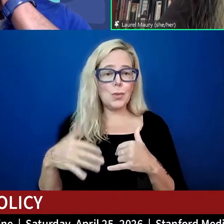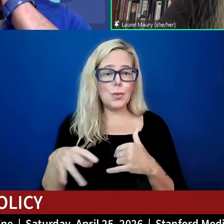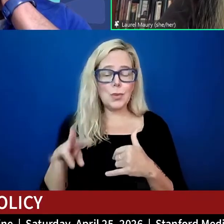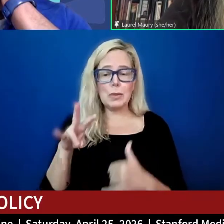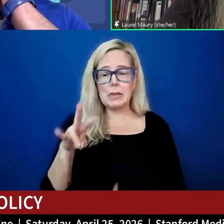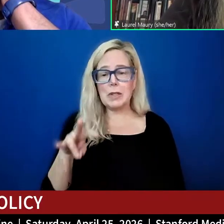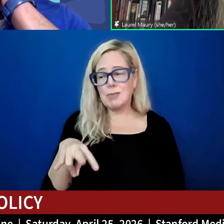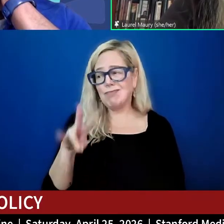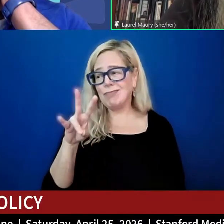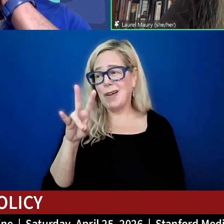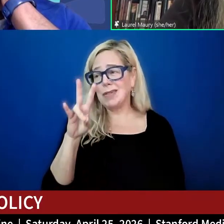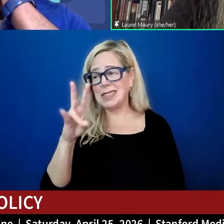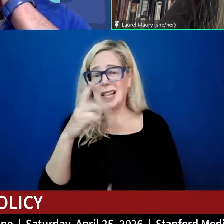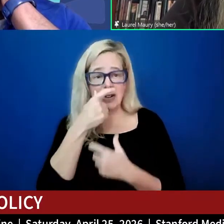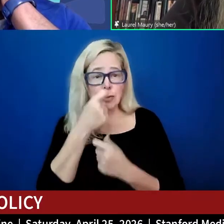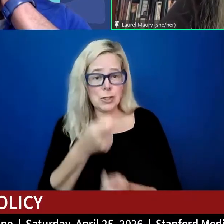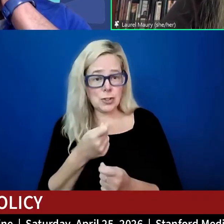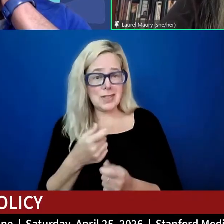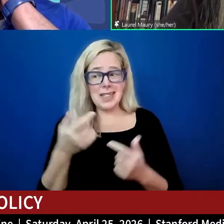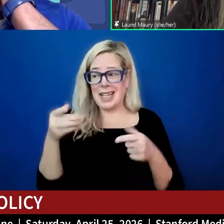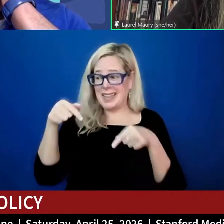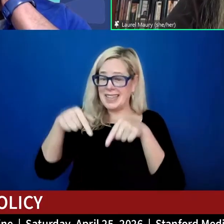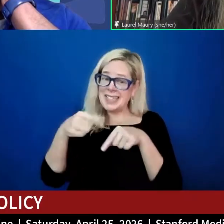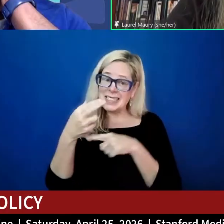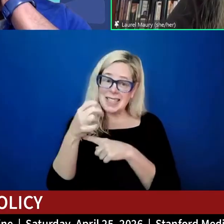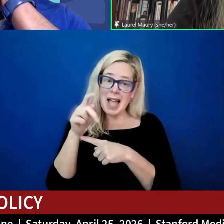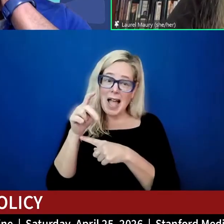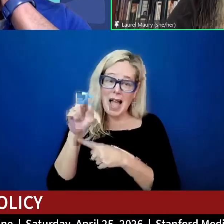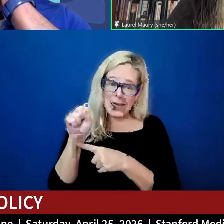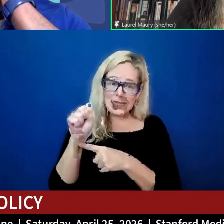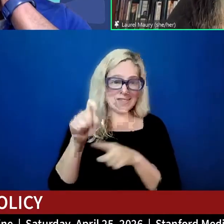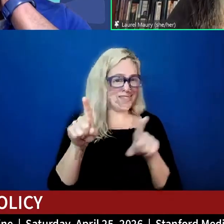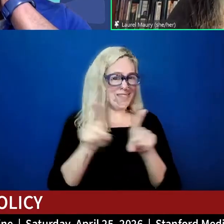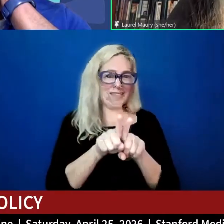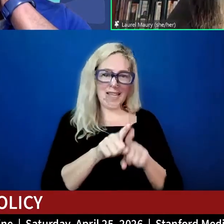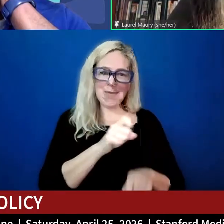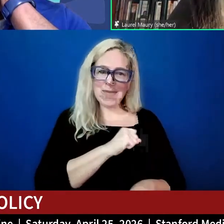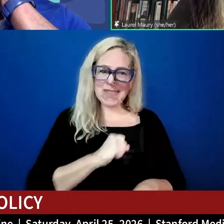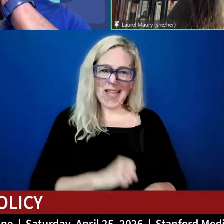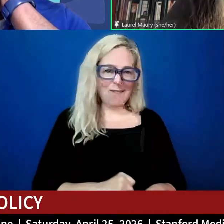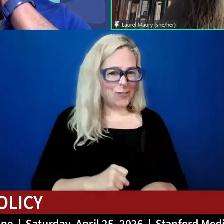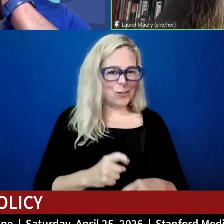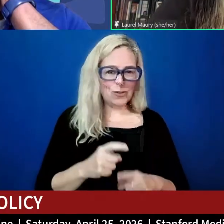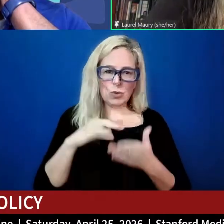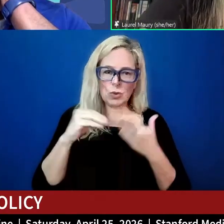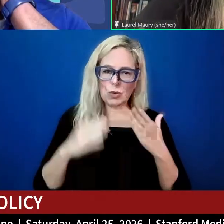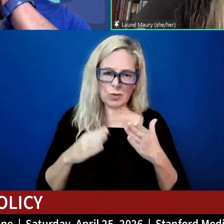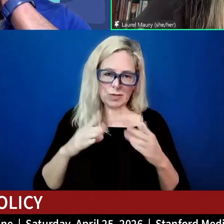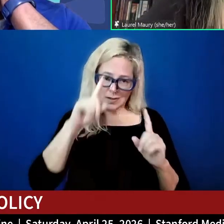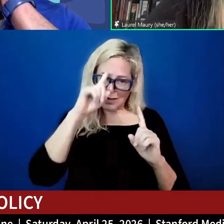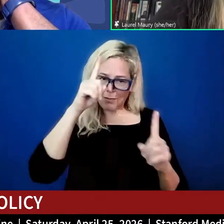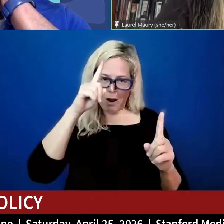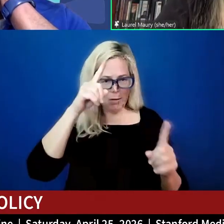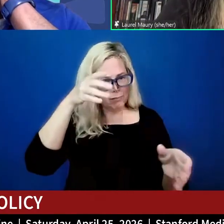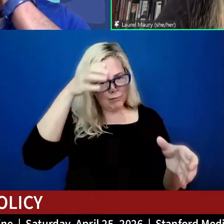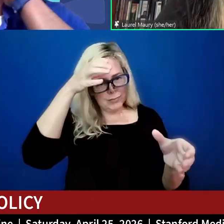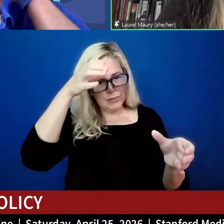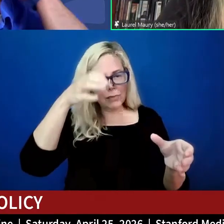of smart people. Hopkins students probably like Stanford students are smart. So we also had people